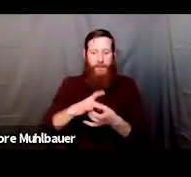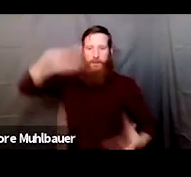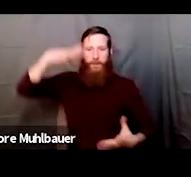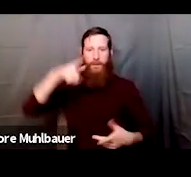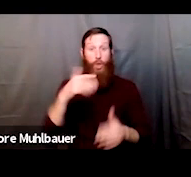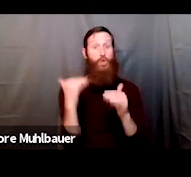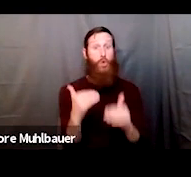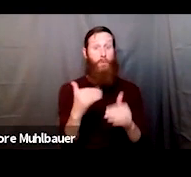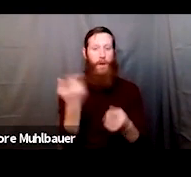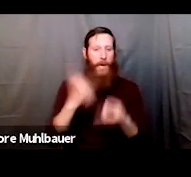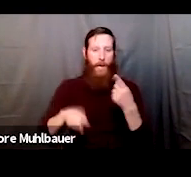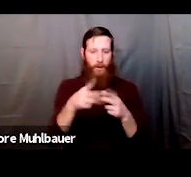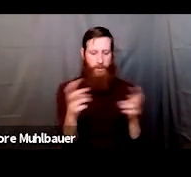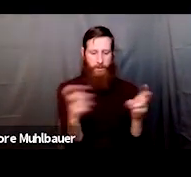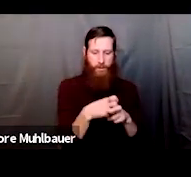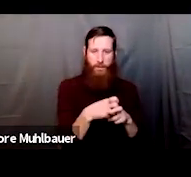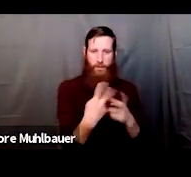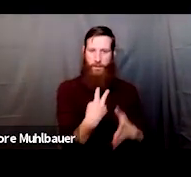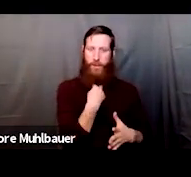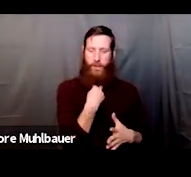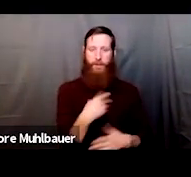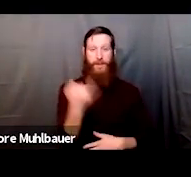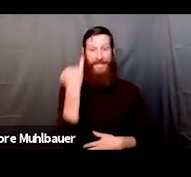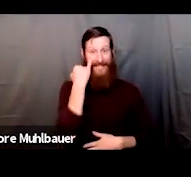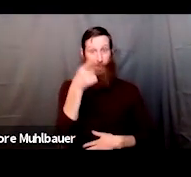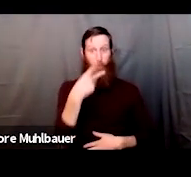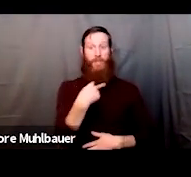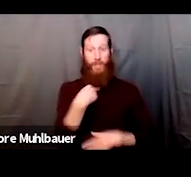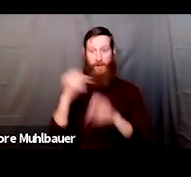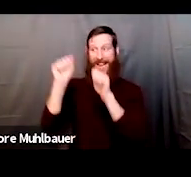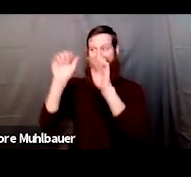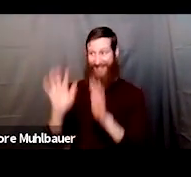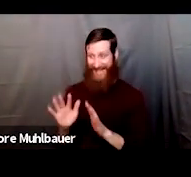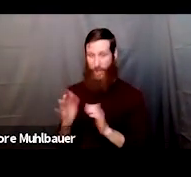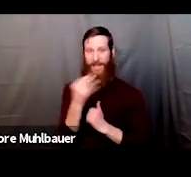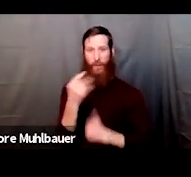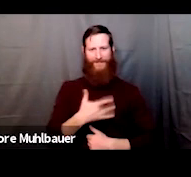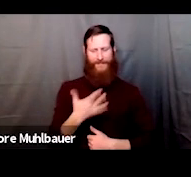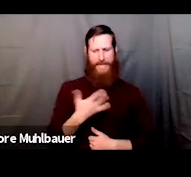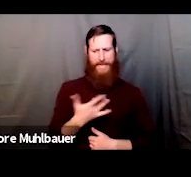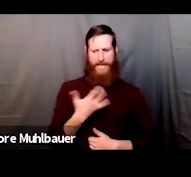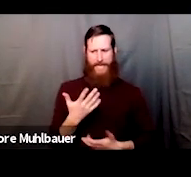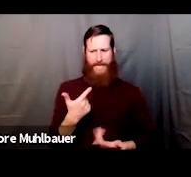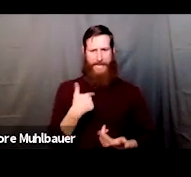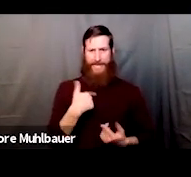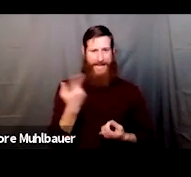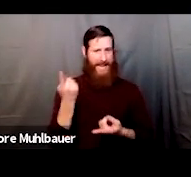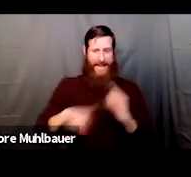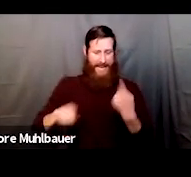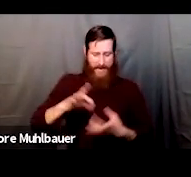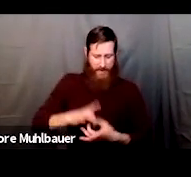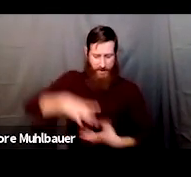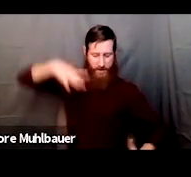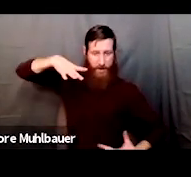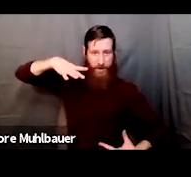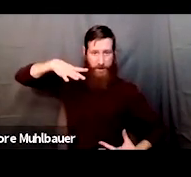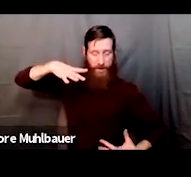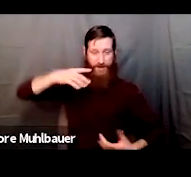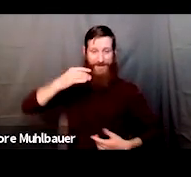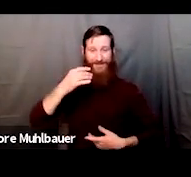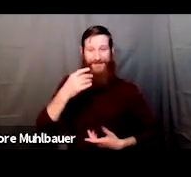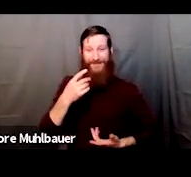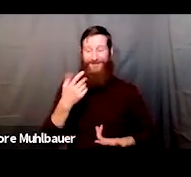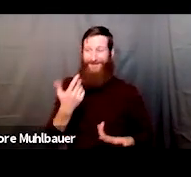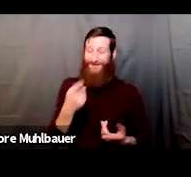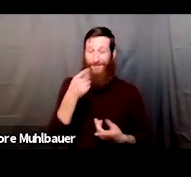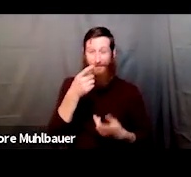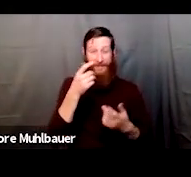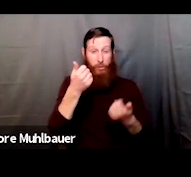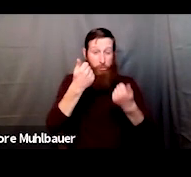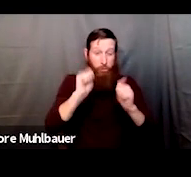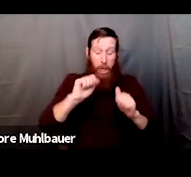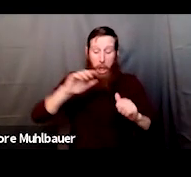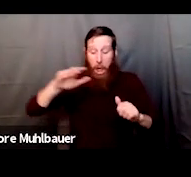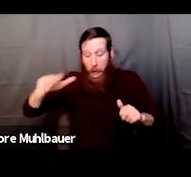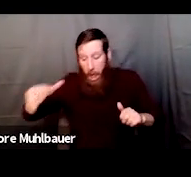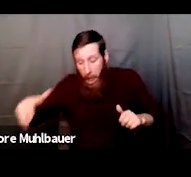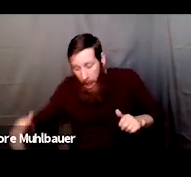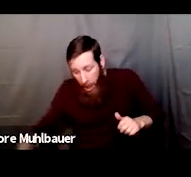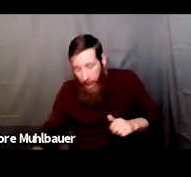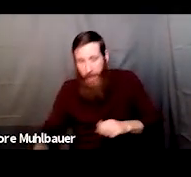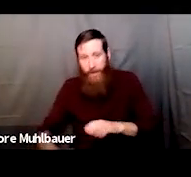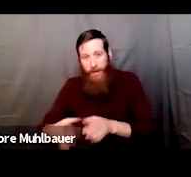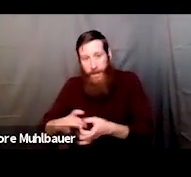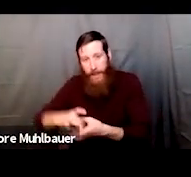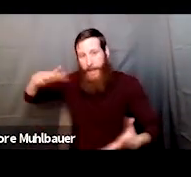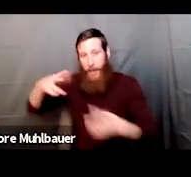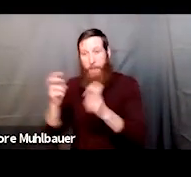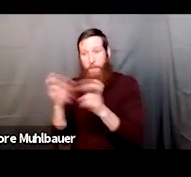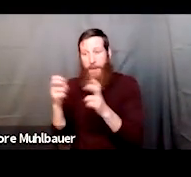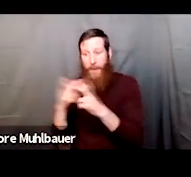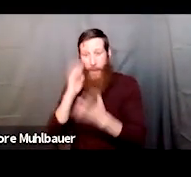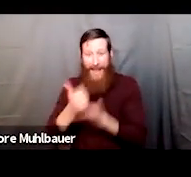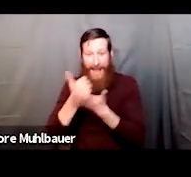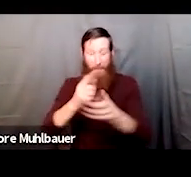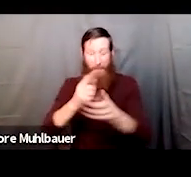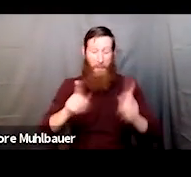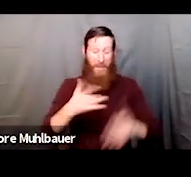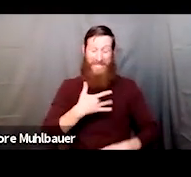If you are caught and feel that you are not able to get out, and you can reach down and release your bindings, that can be helpful, but in general prioritizing getting to the top